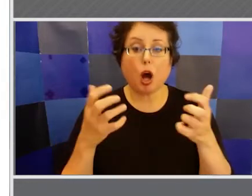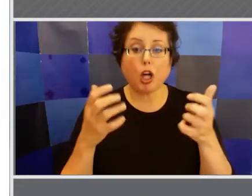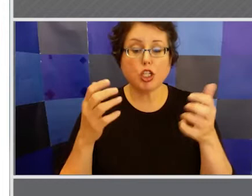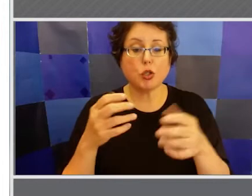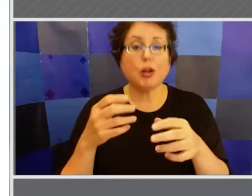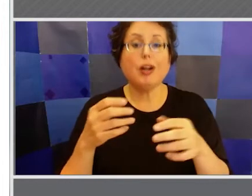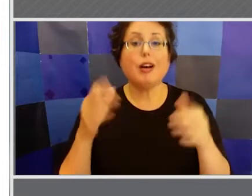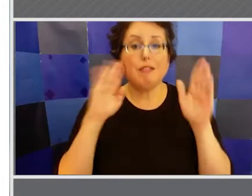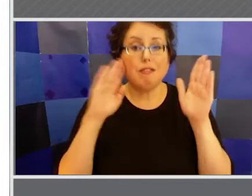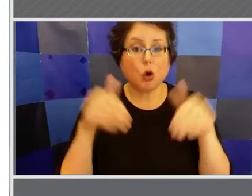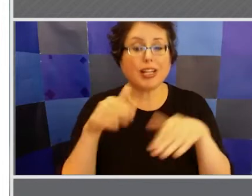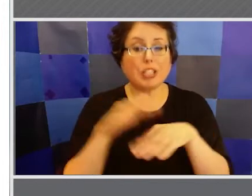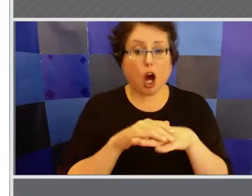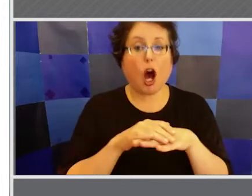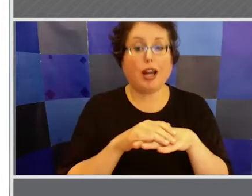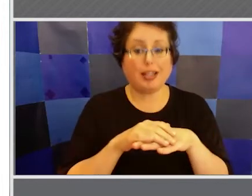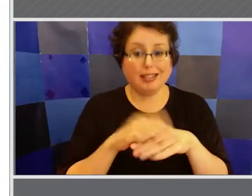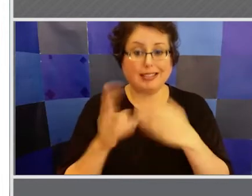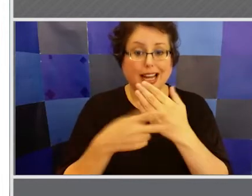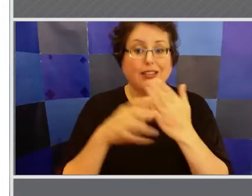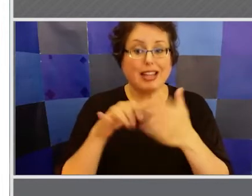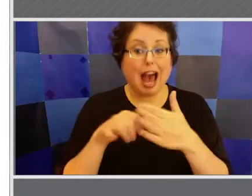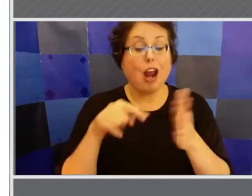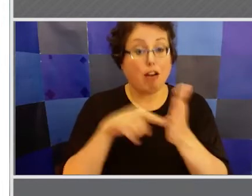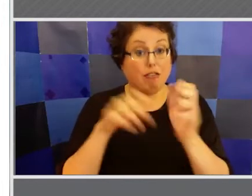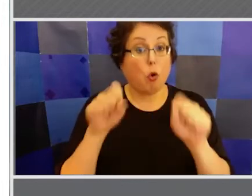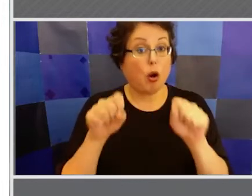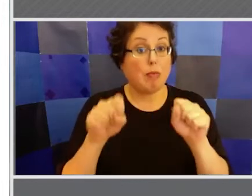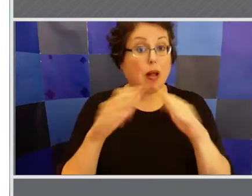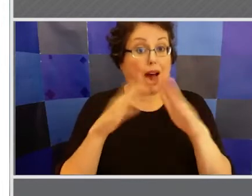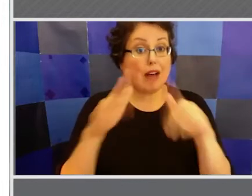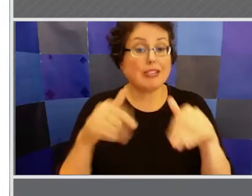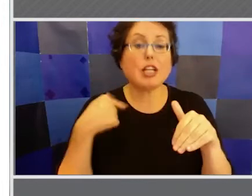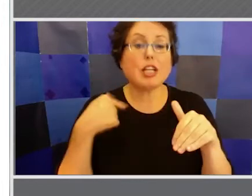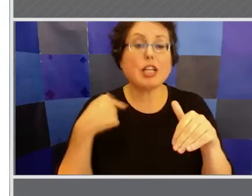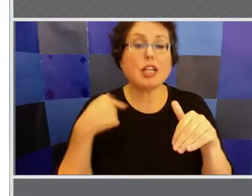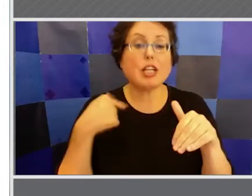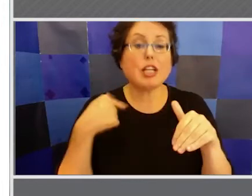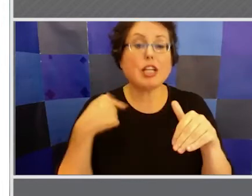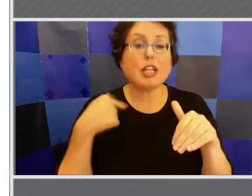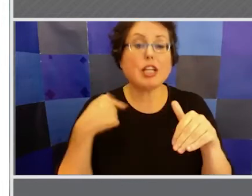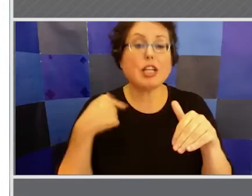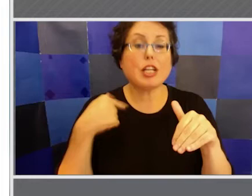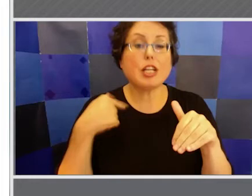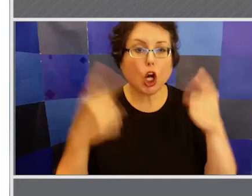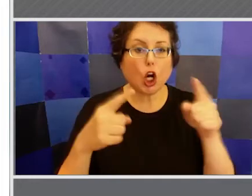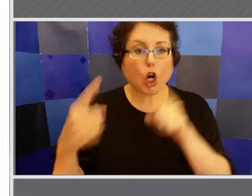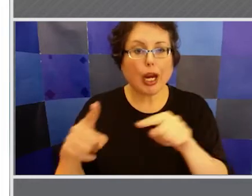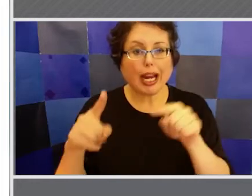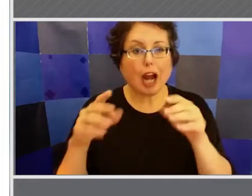We have a lot of natural natural naturally occurring affordable housing in the city that